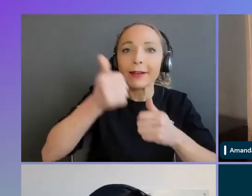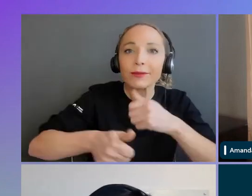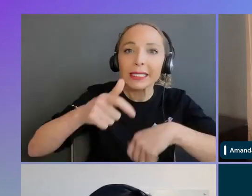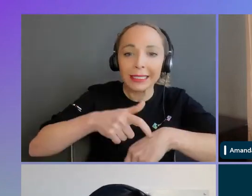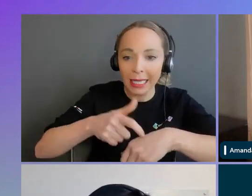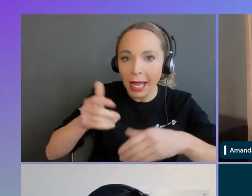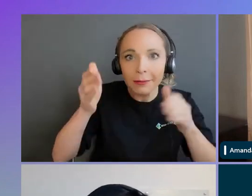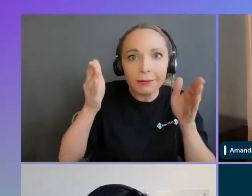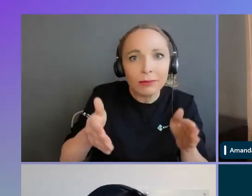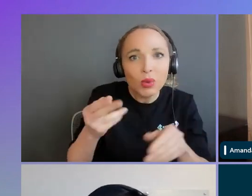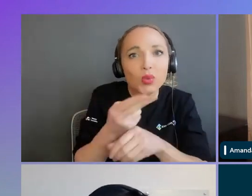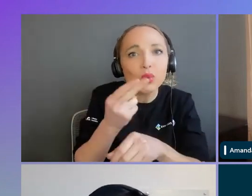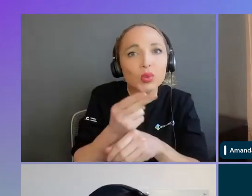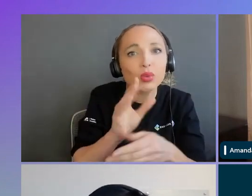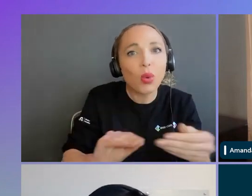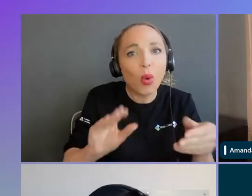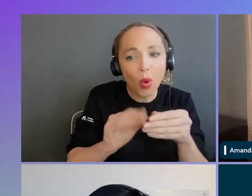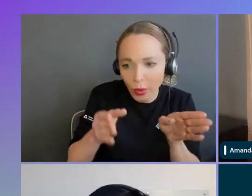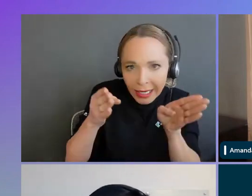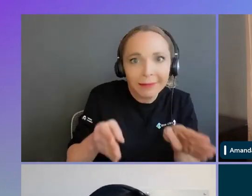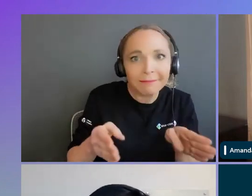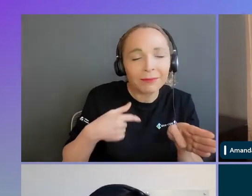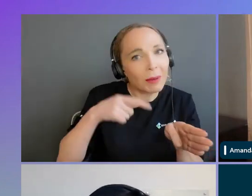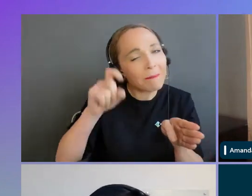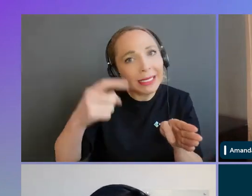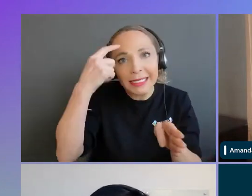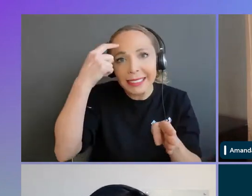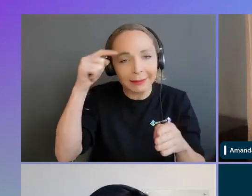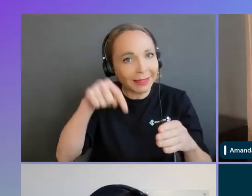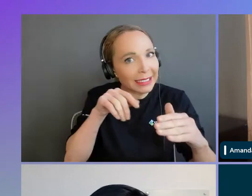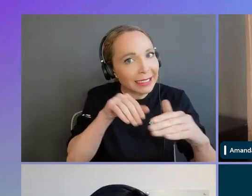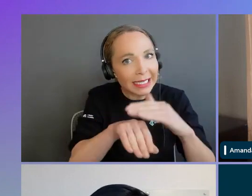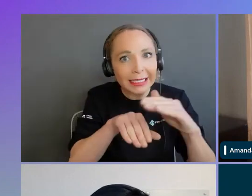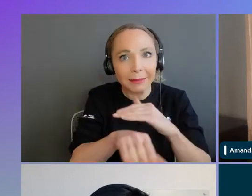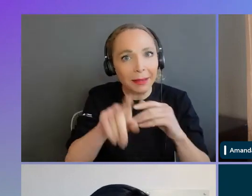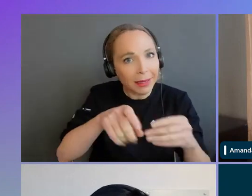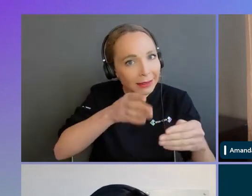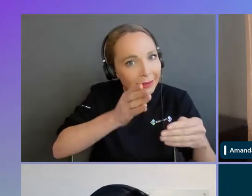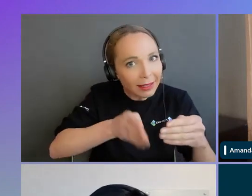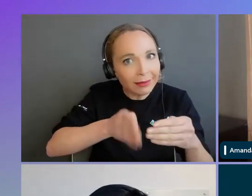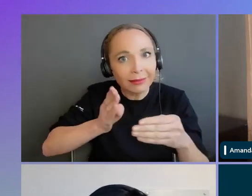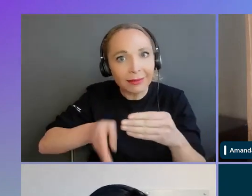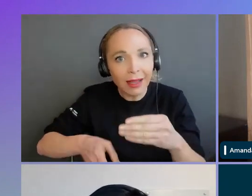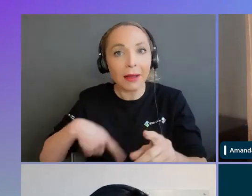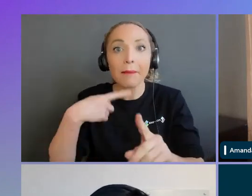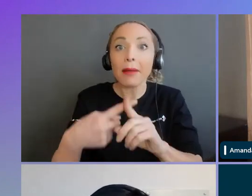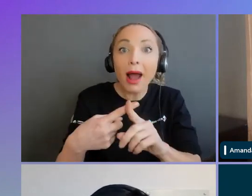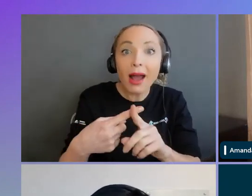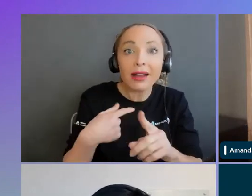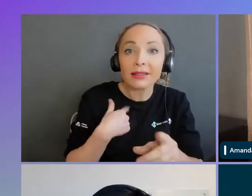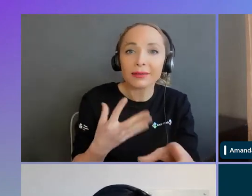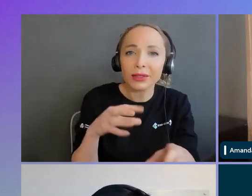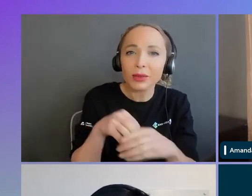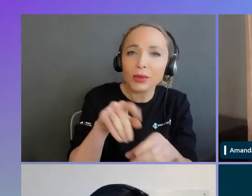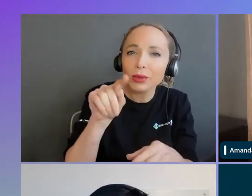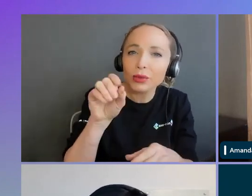testing tools, again, as part of our development process. Um, and we held regular training sessions to ensure the team